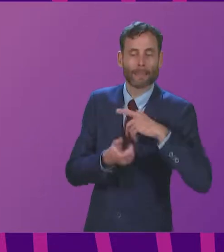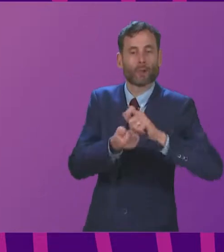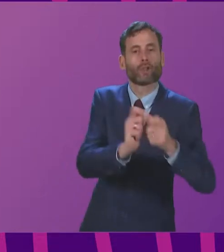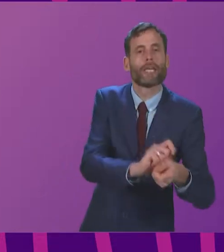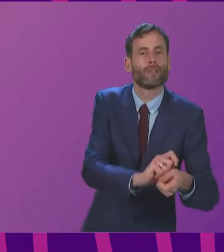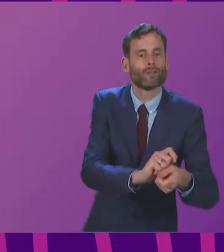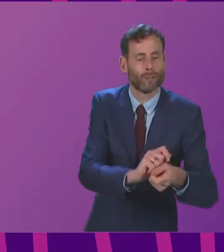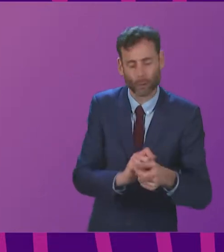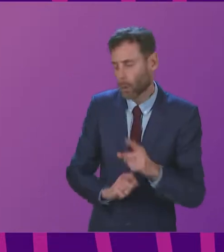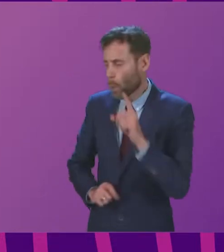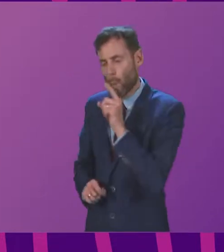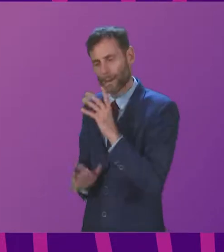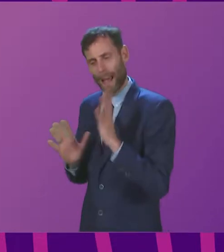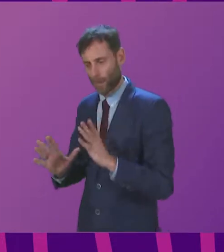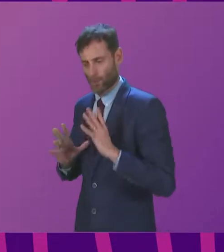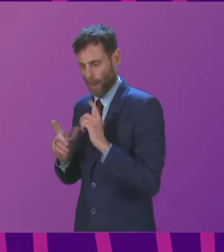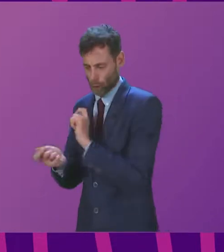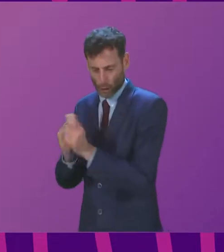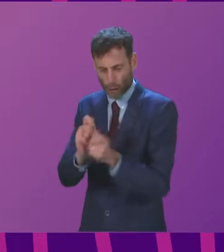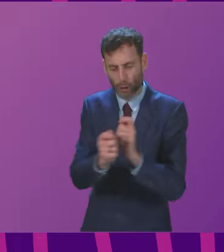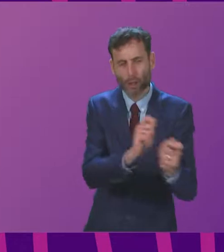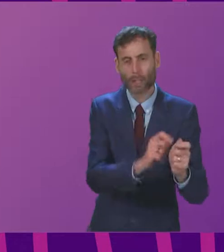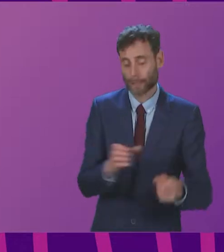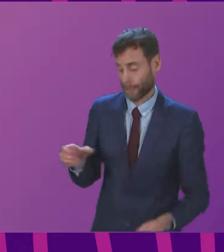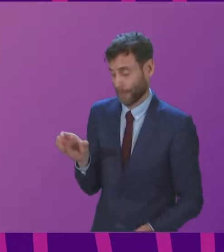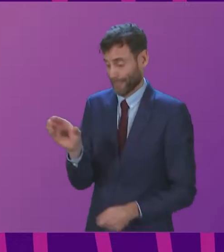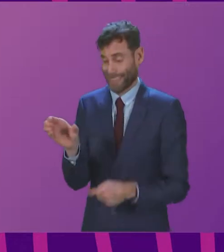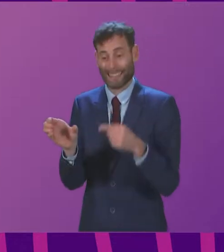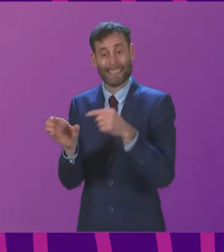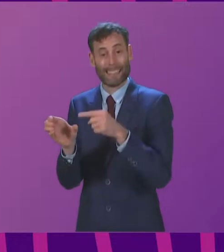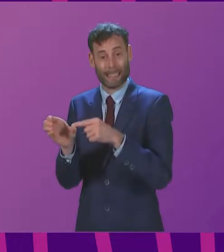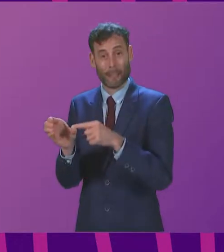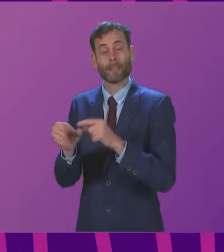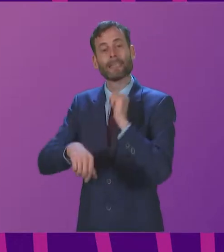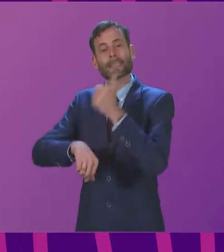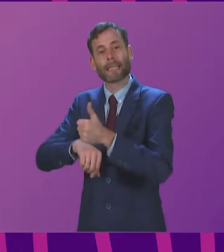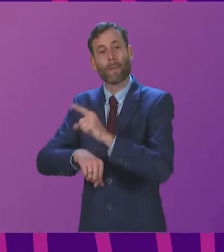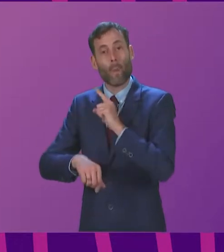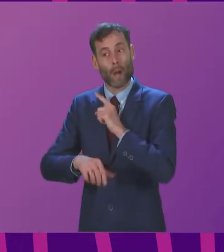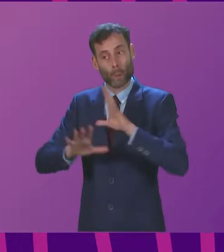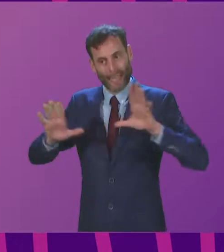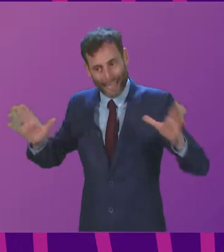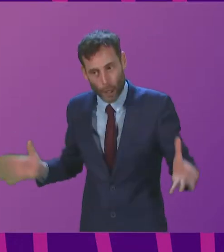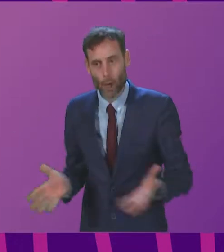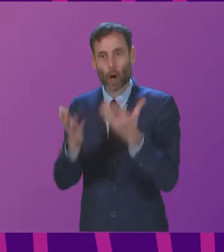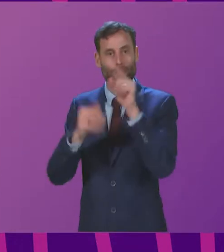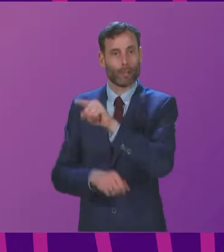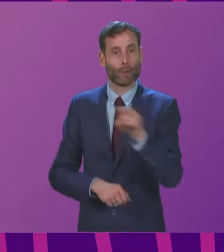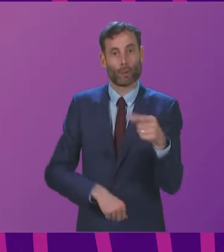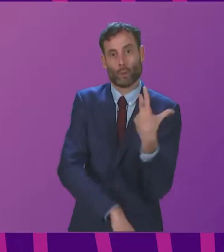one of the primary objectives was to drive up vaccination rates— It did not work. The member says that it did not work, but vaccination rates went up and we are now the